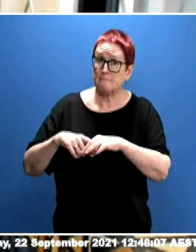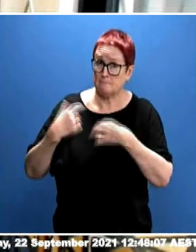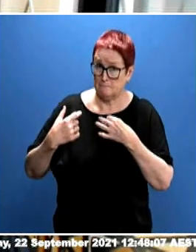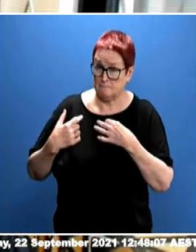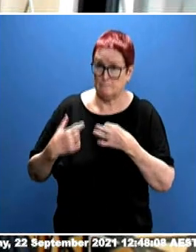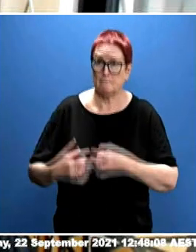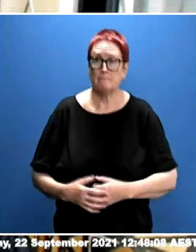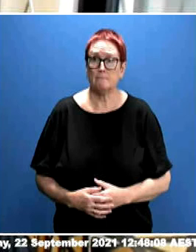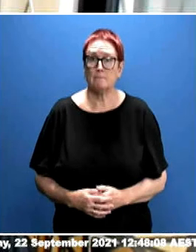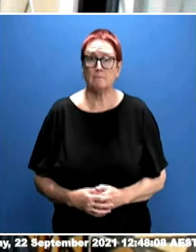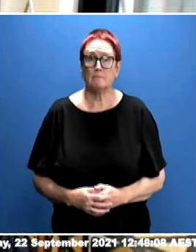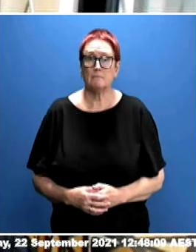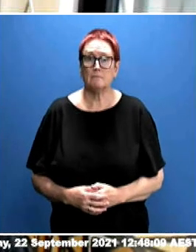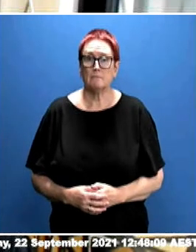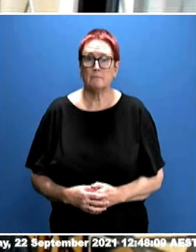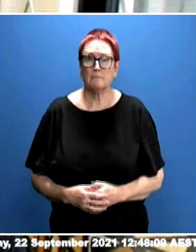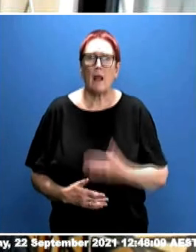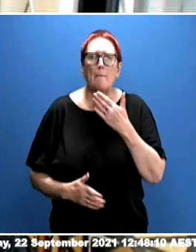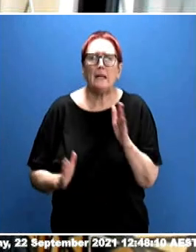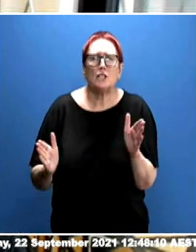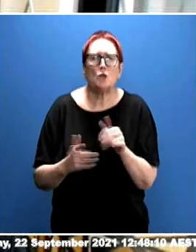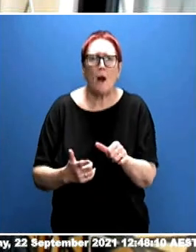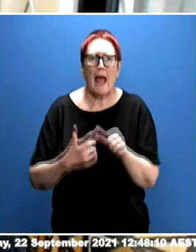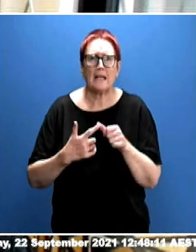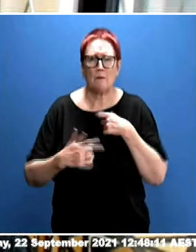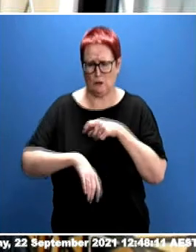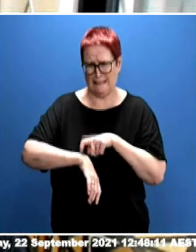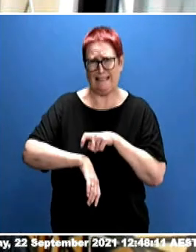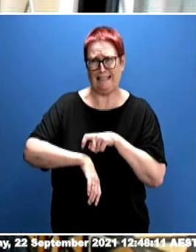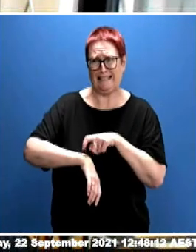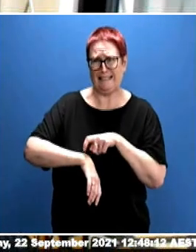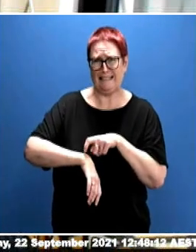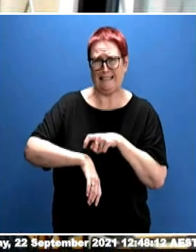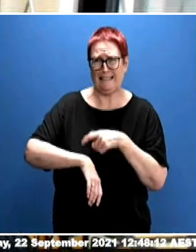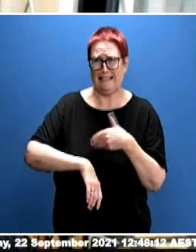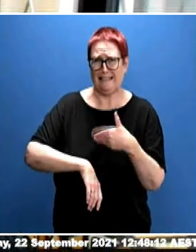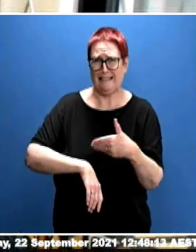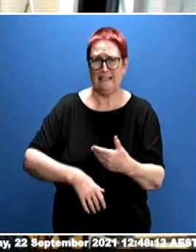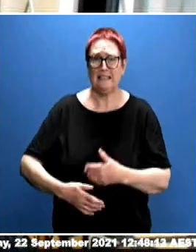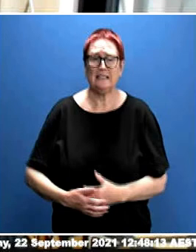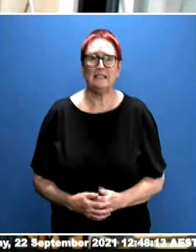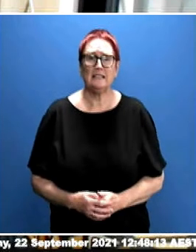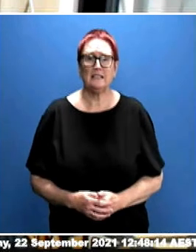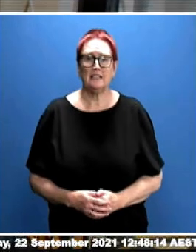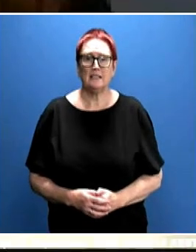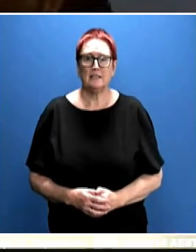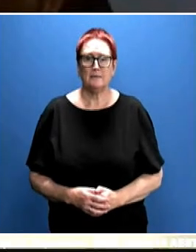If you don't mind answering briefly, because we've got a time problem. I will.